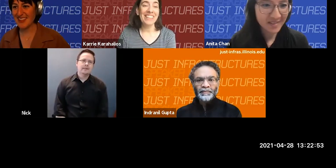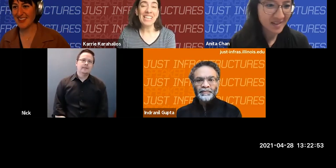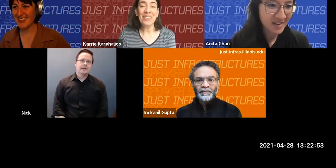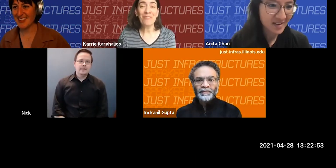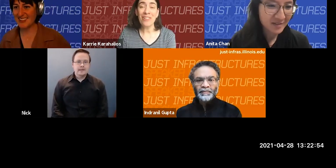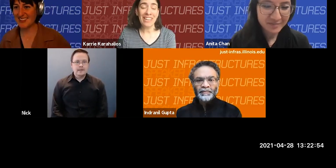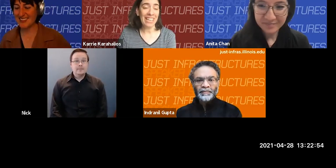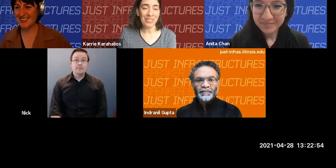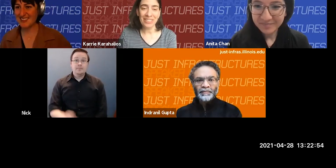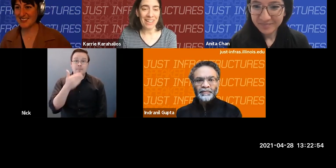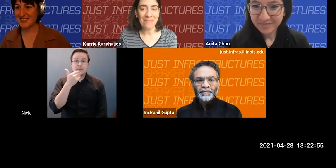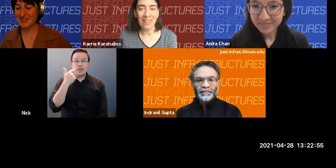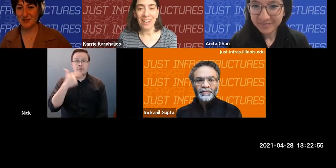And that's entirely possible.